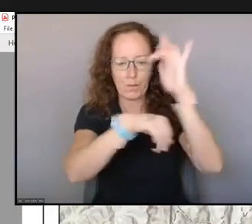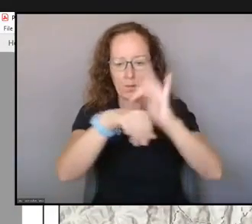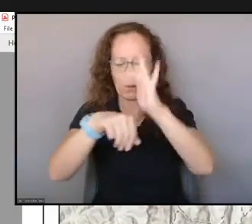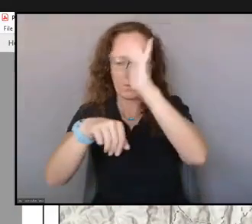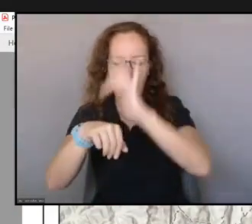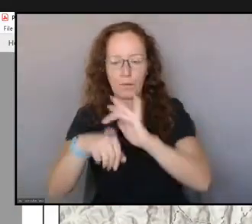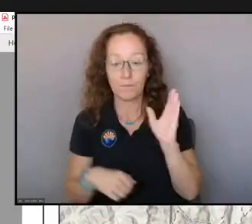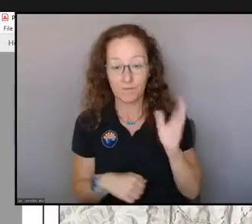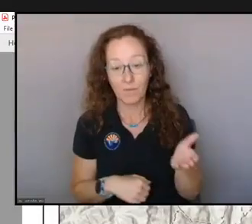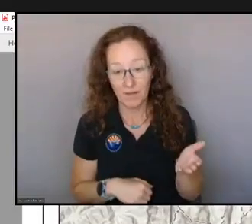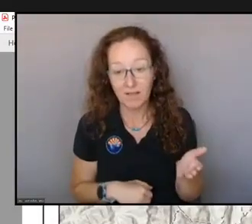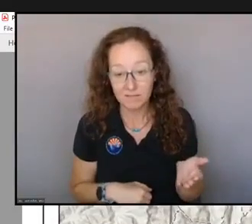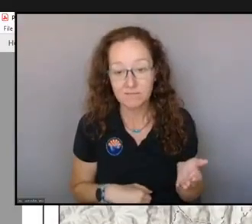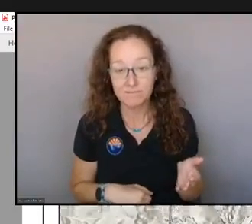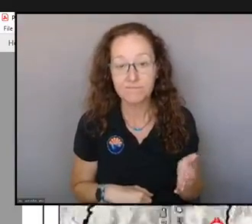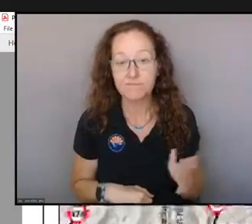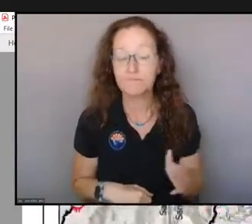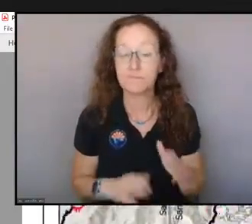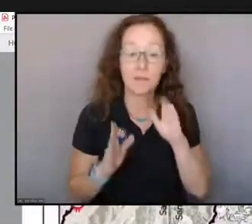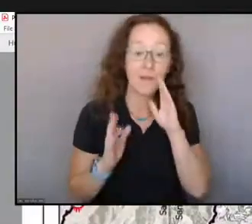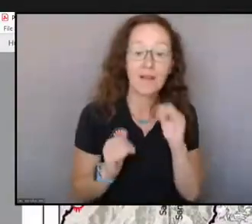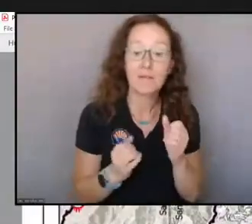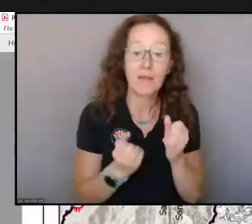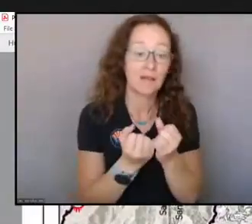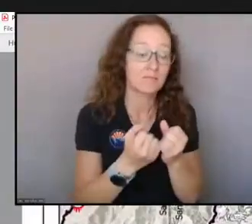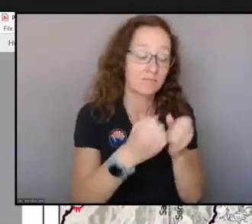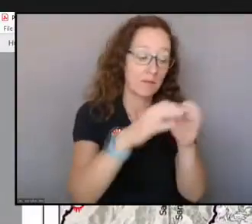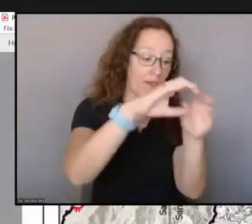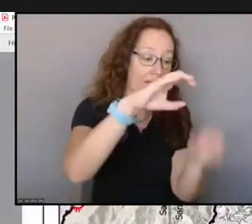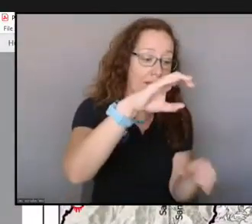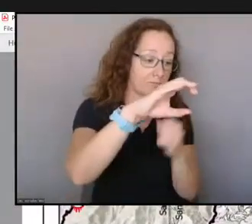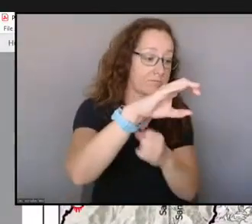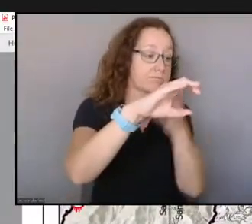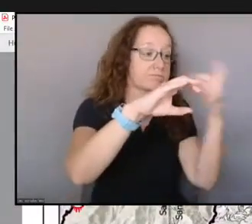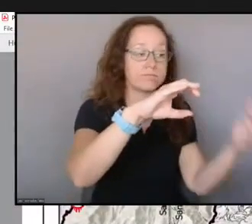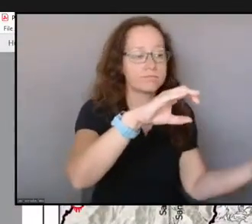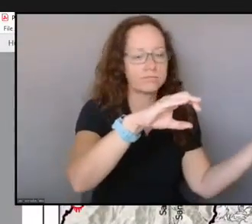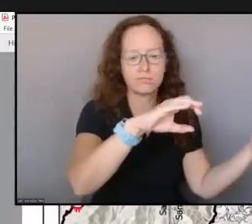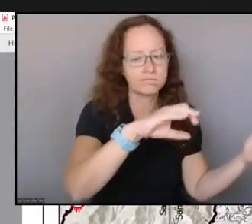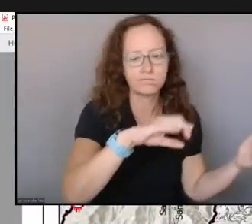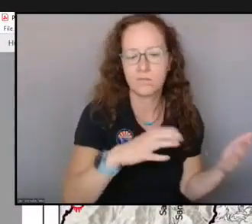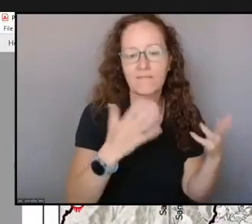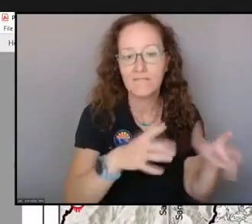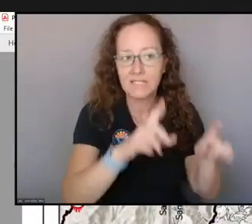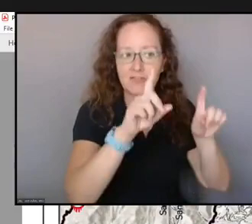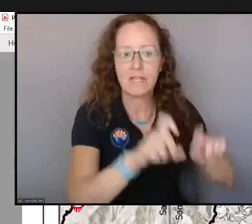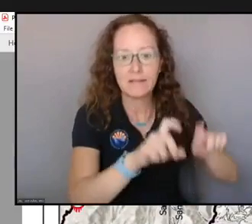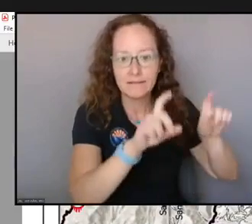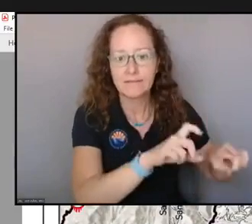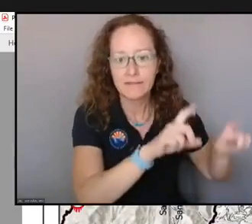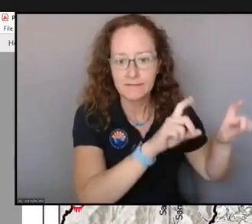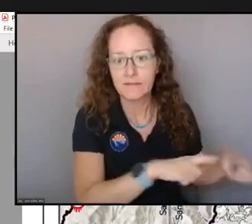NOT EXPECTING ANYTHING TO COME OUT OF THE LINES. THEY HAVE BEEN TESTED, TESTED AND RE-TESTED OVER THE LAST